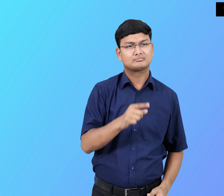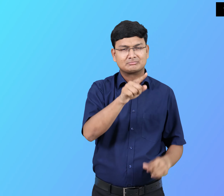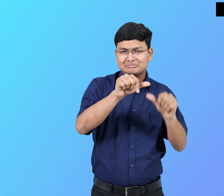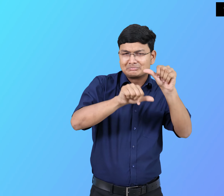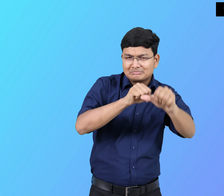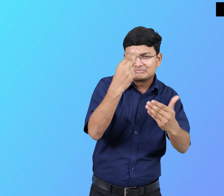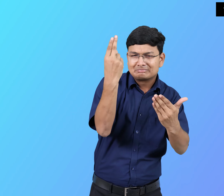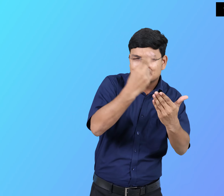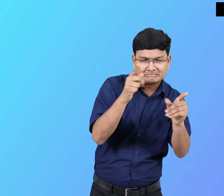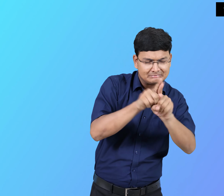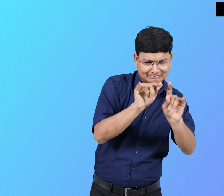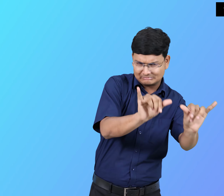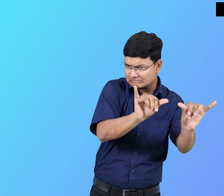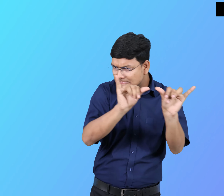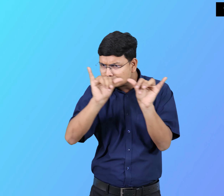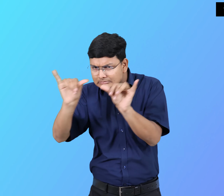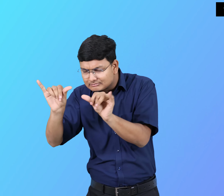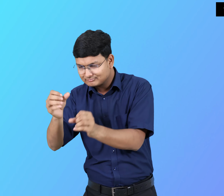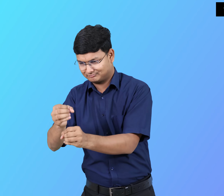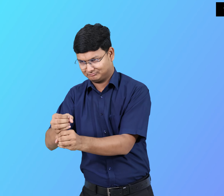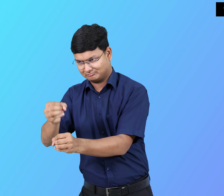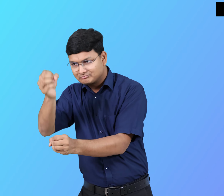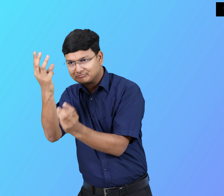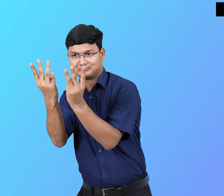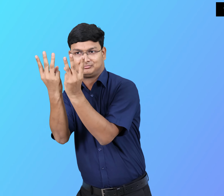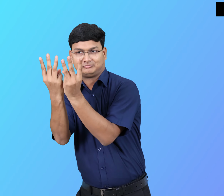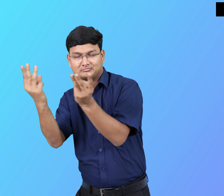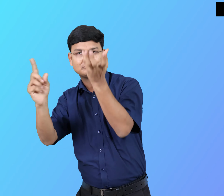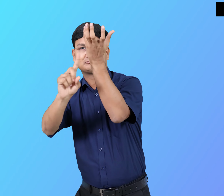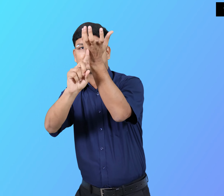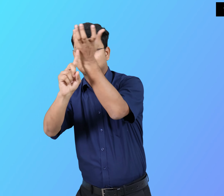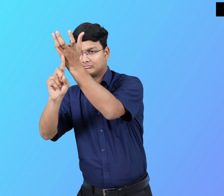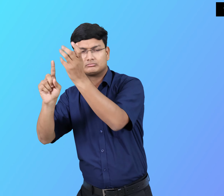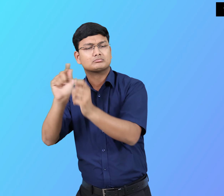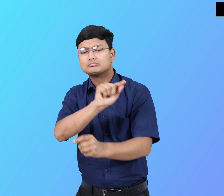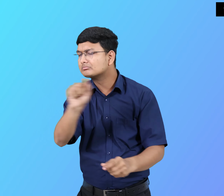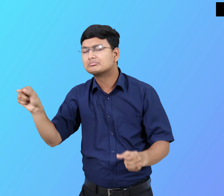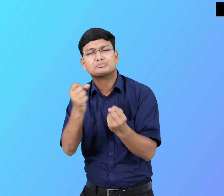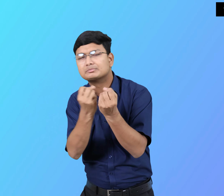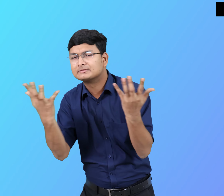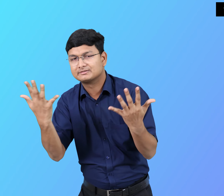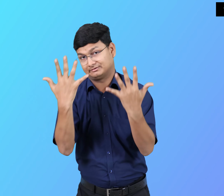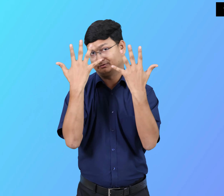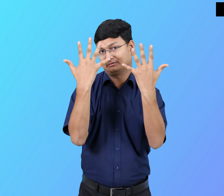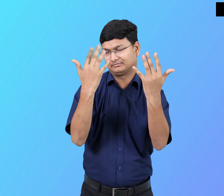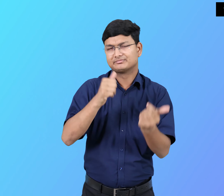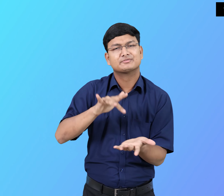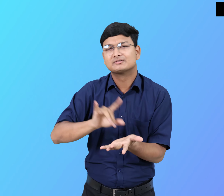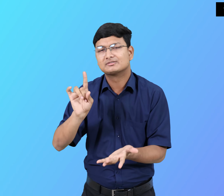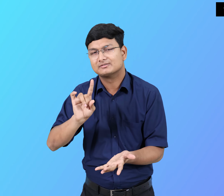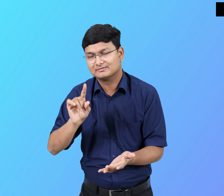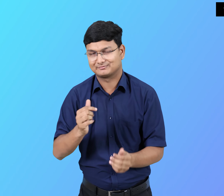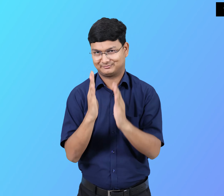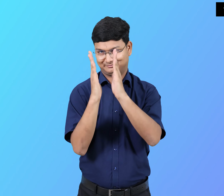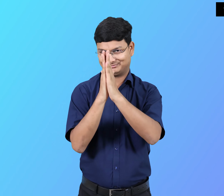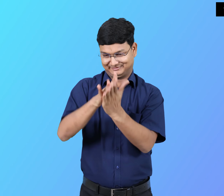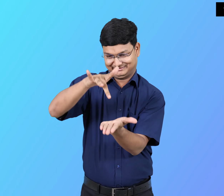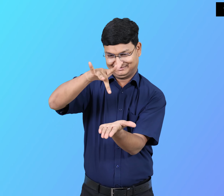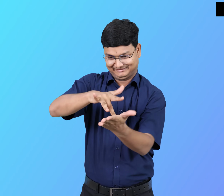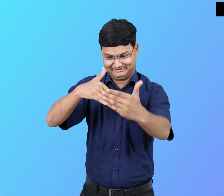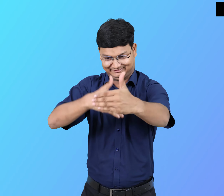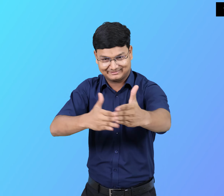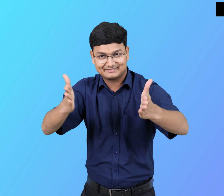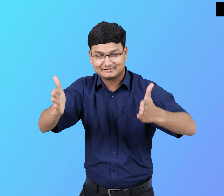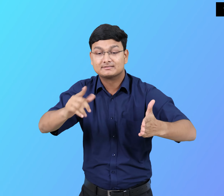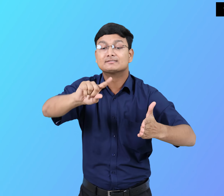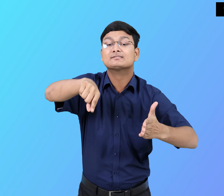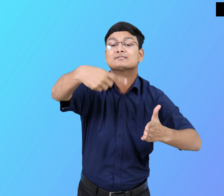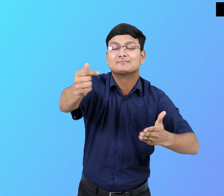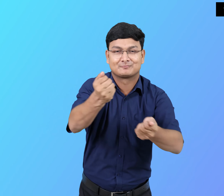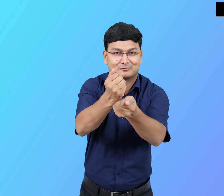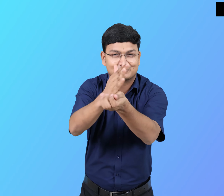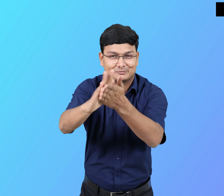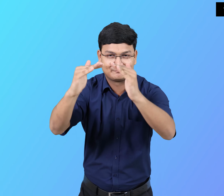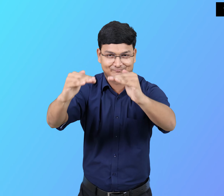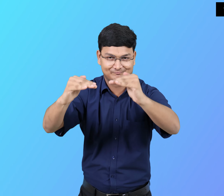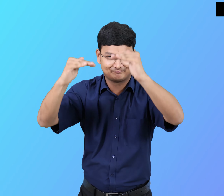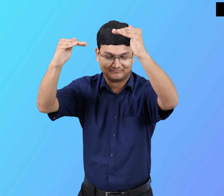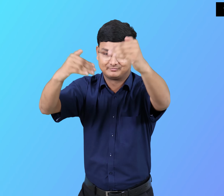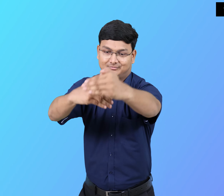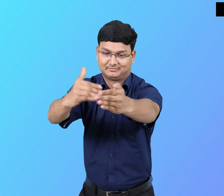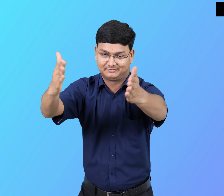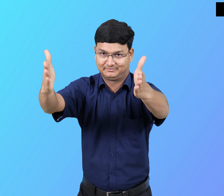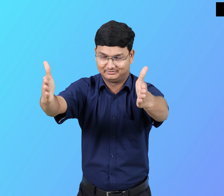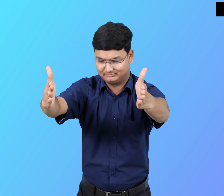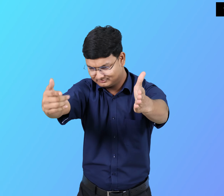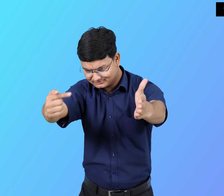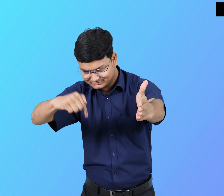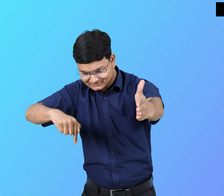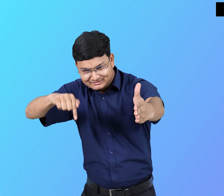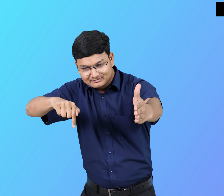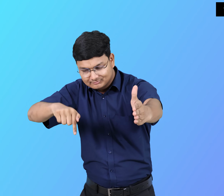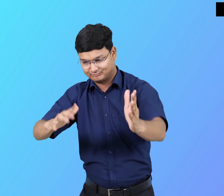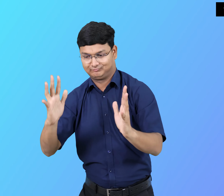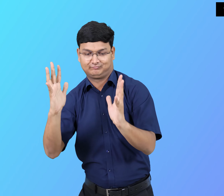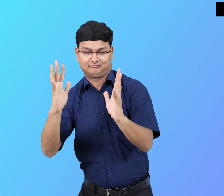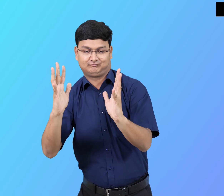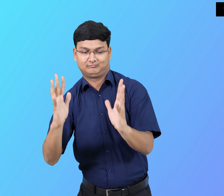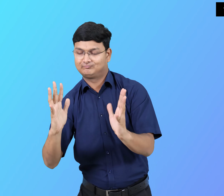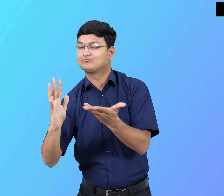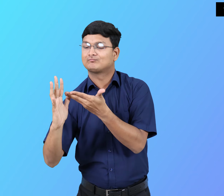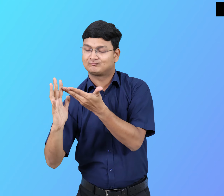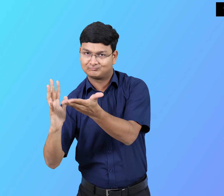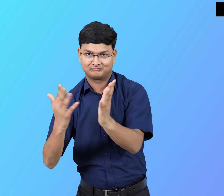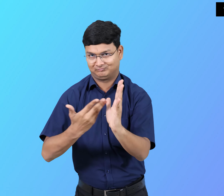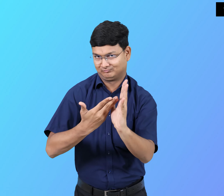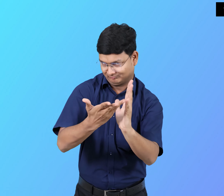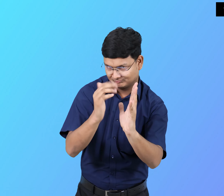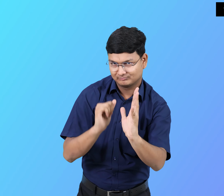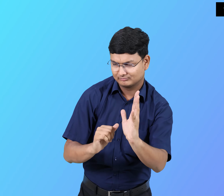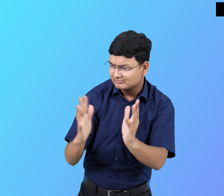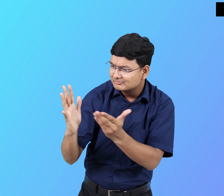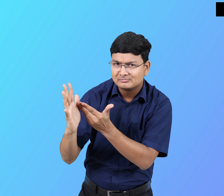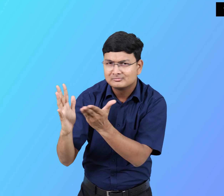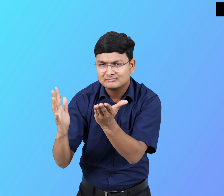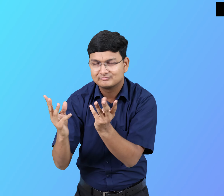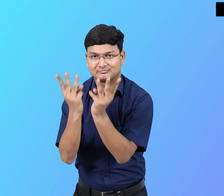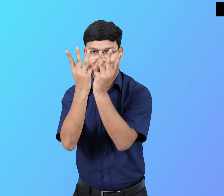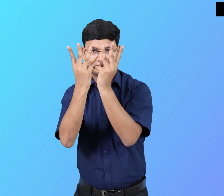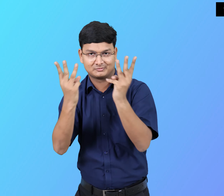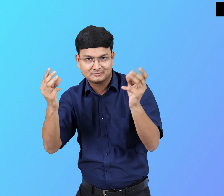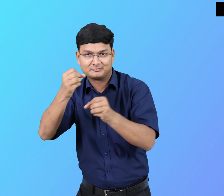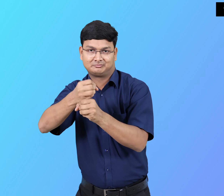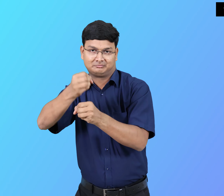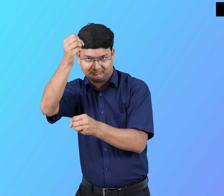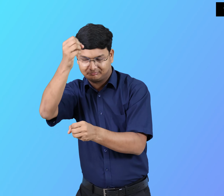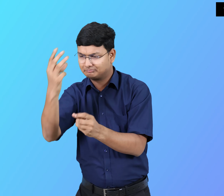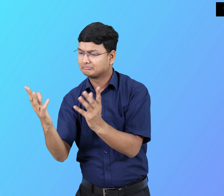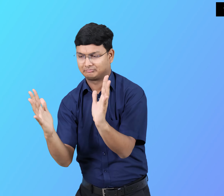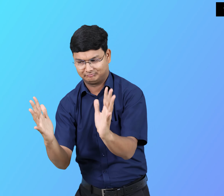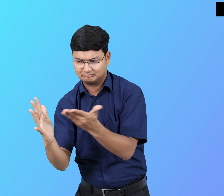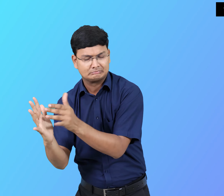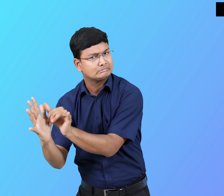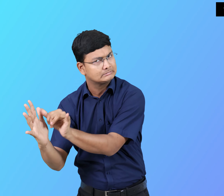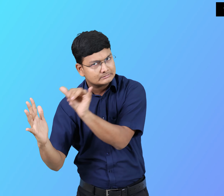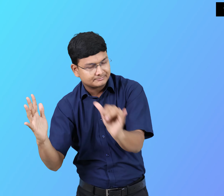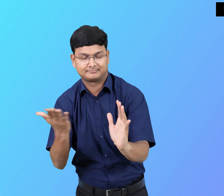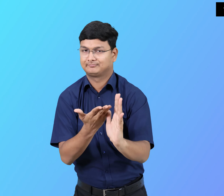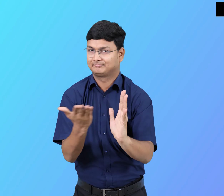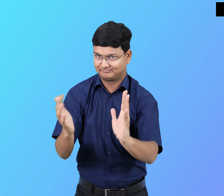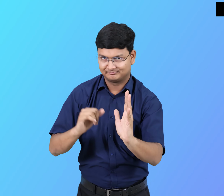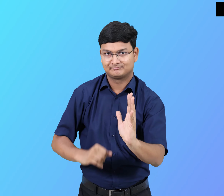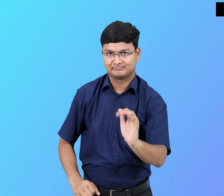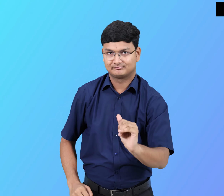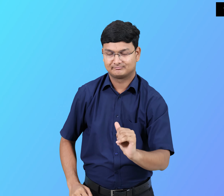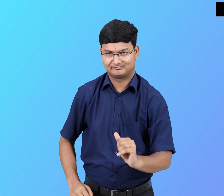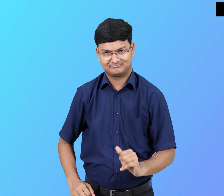five on the south side and five on the north side in front of the Most Holy Place;